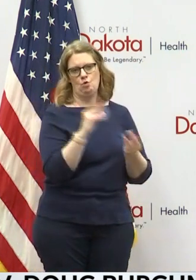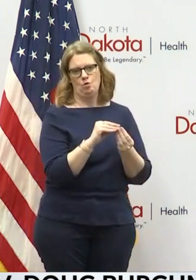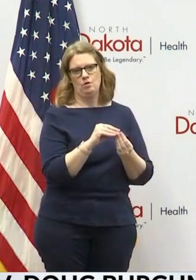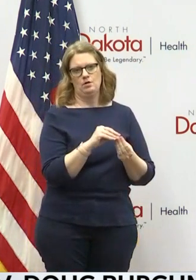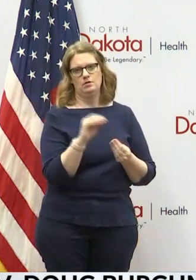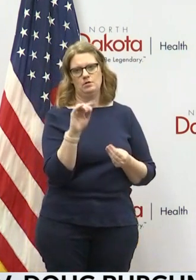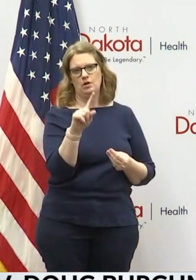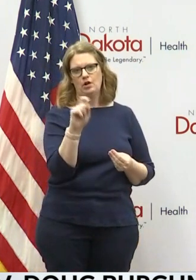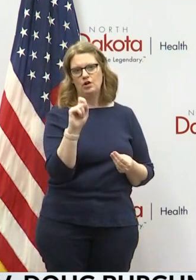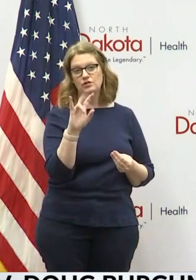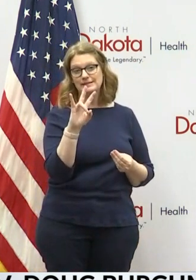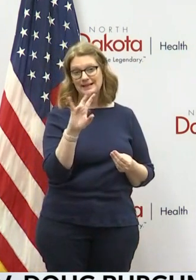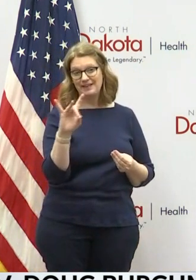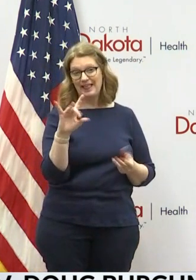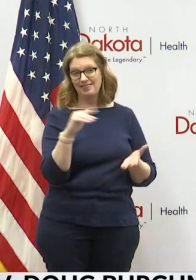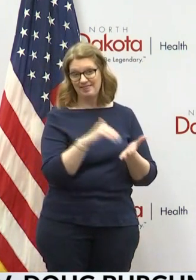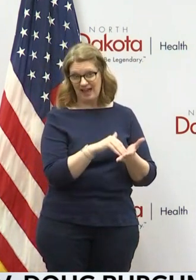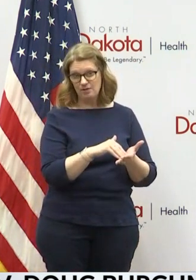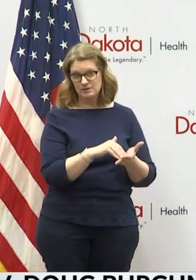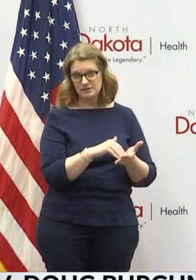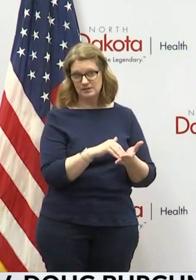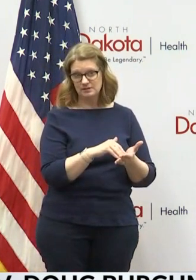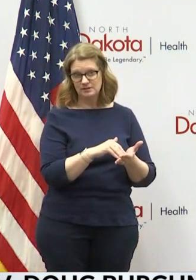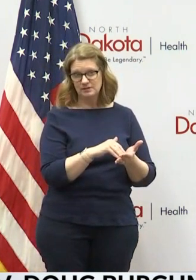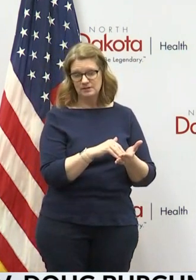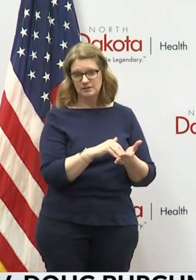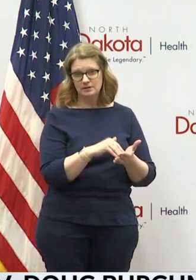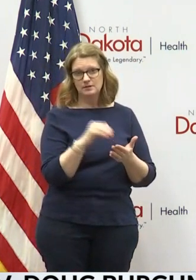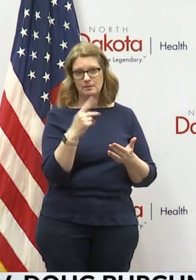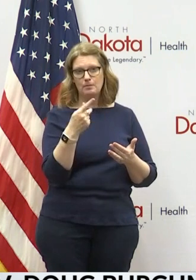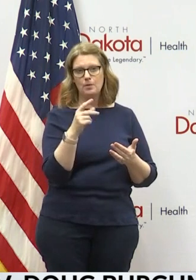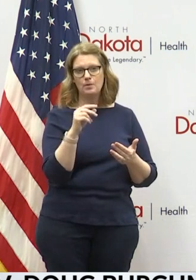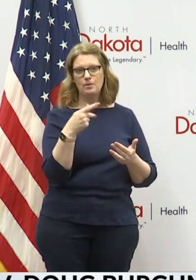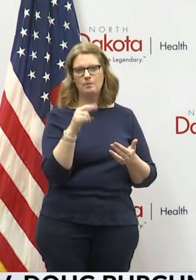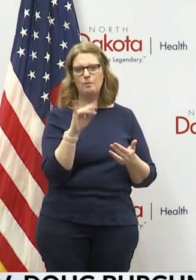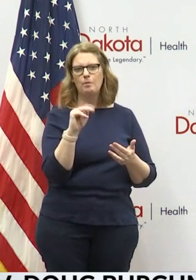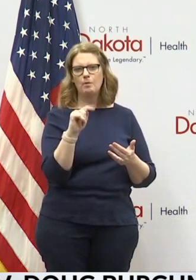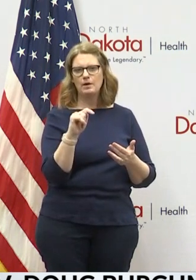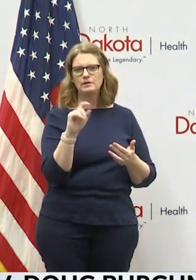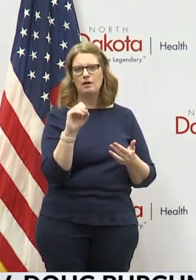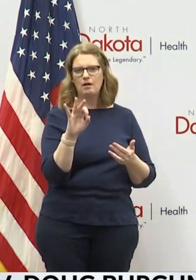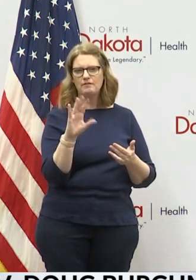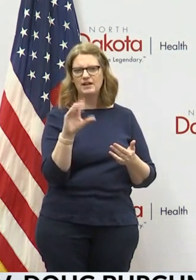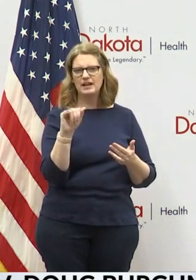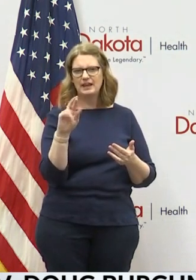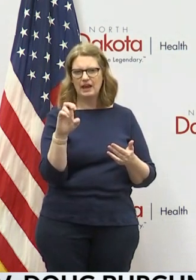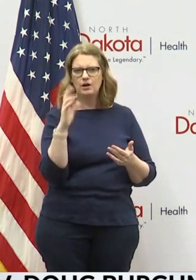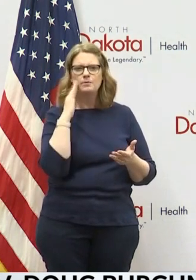ACCURATE TEST THAT CAN BE RUN. IN THE PAST TWO MONTHS, THE